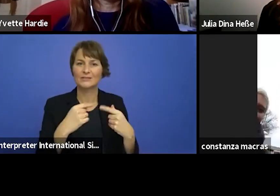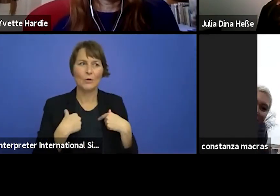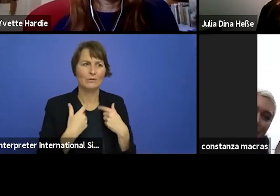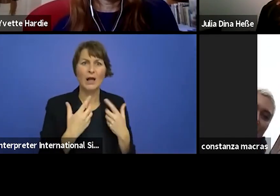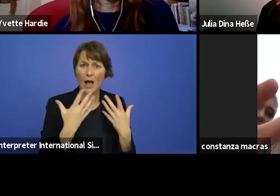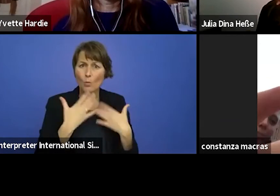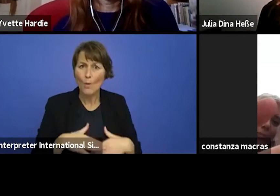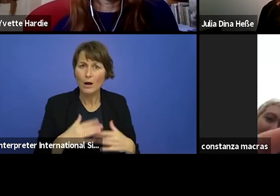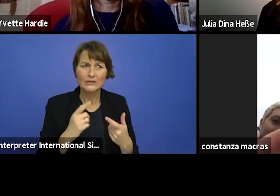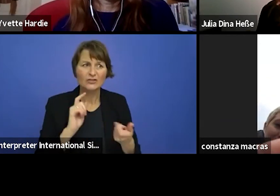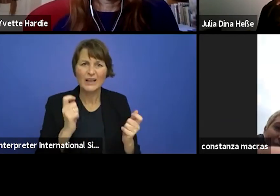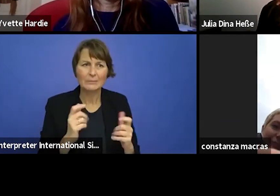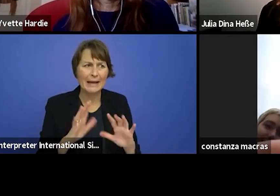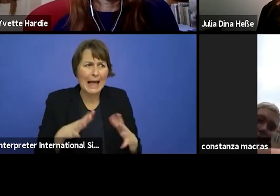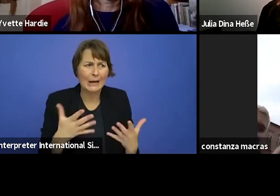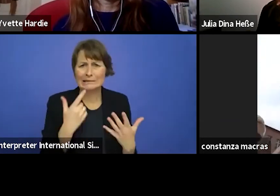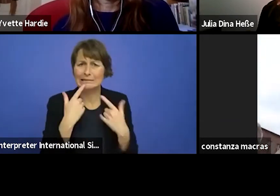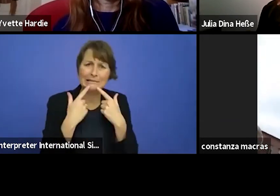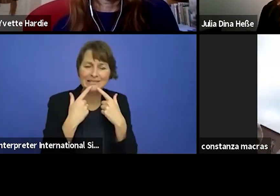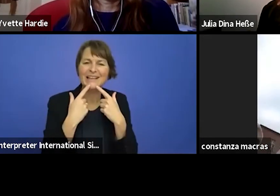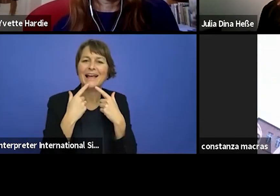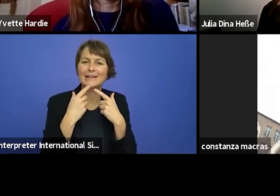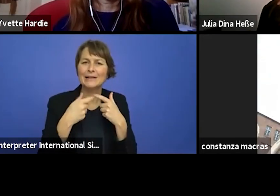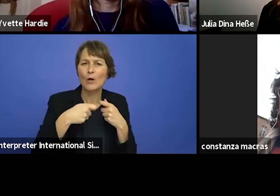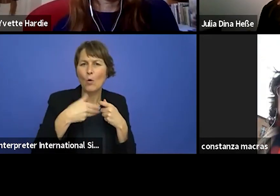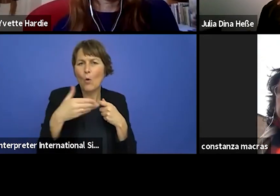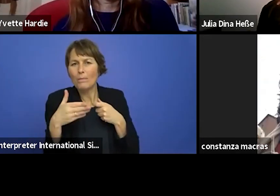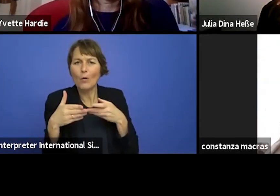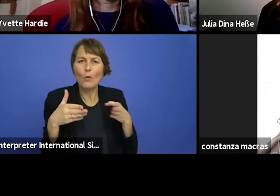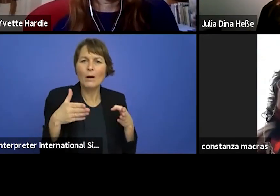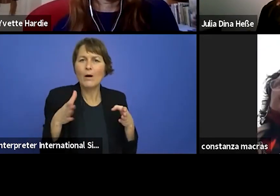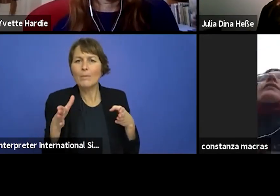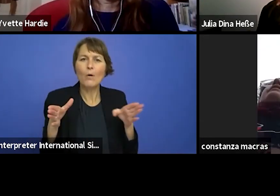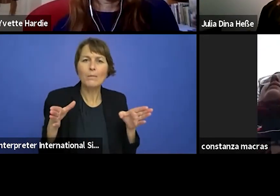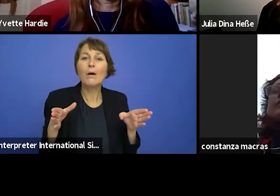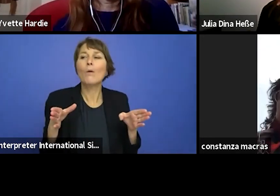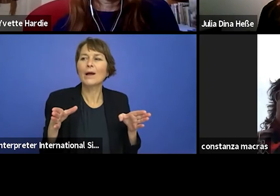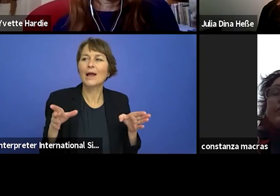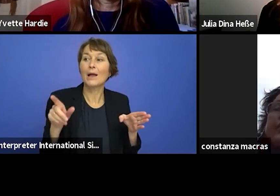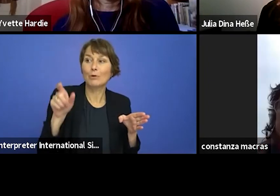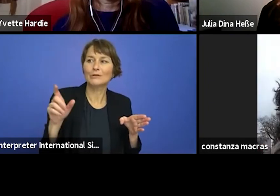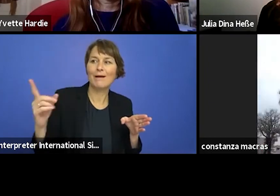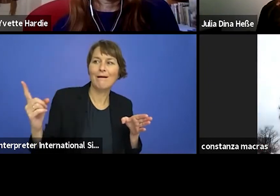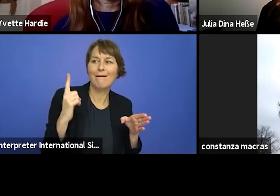Open up, collaborate, bring in people and just don't be afraid to show your work instead of